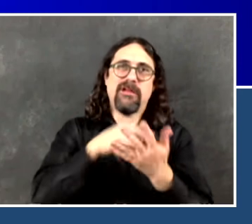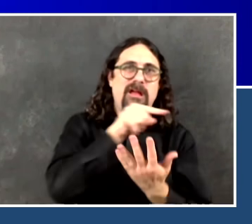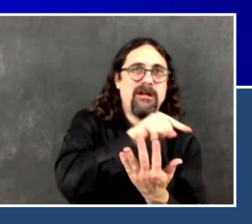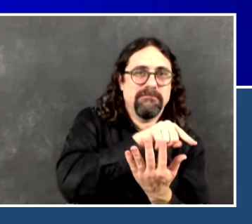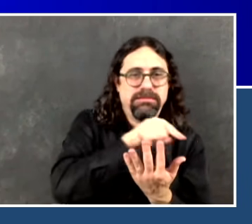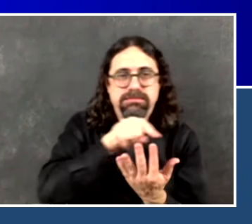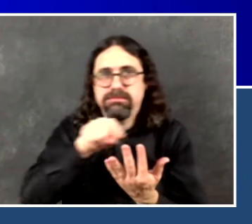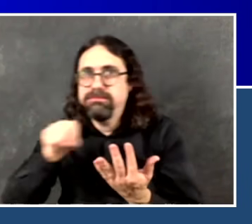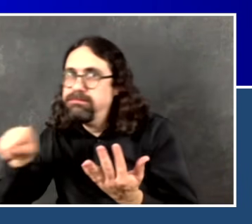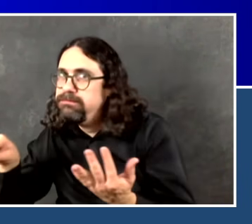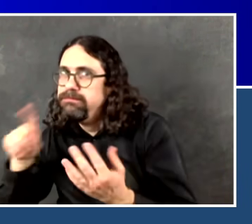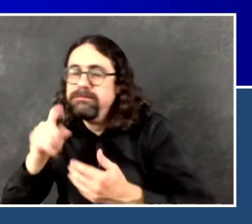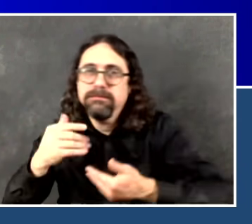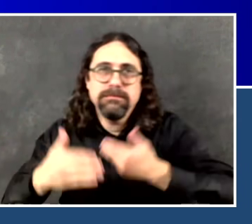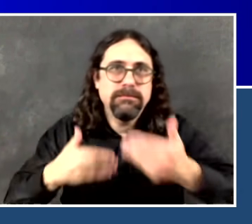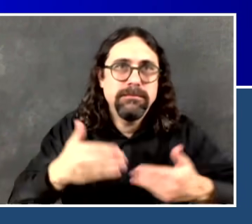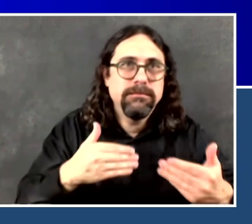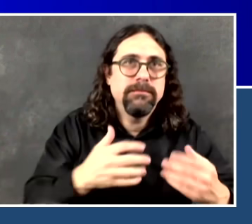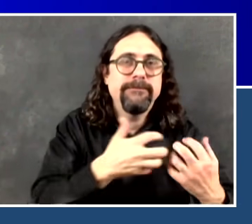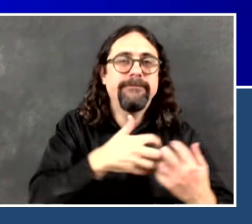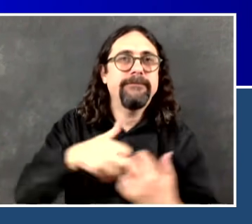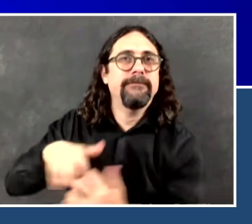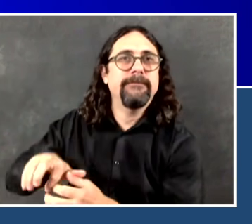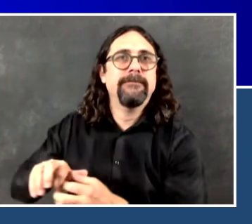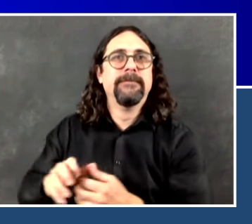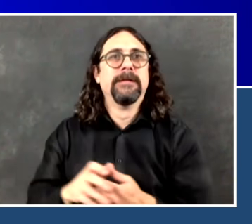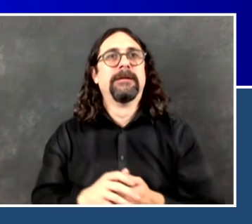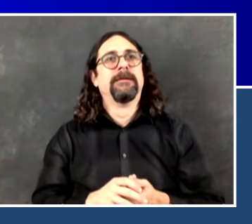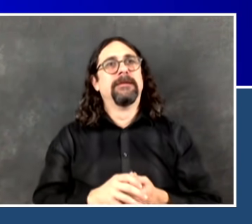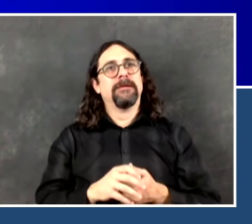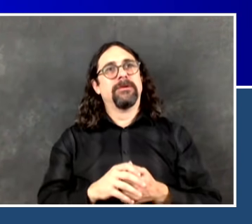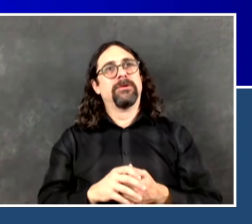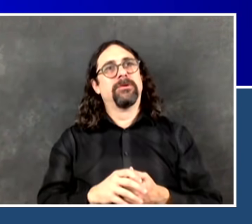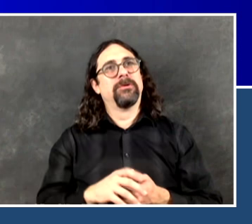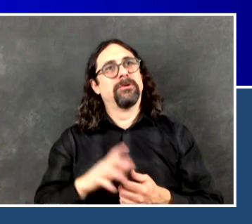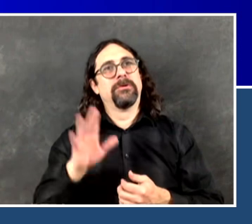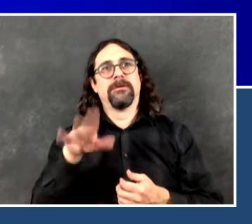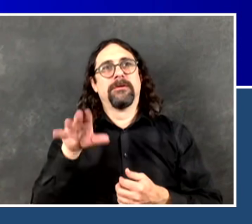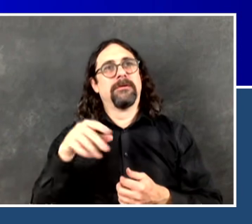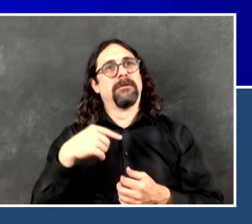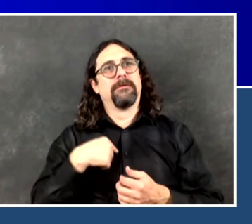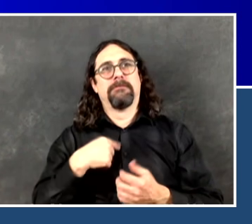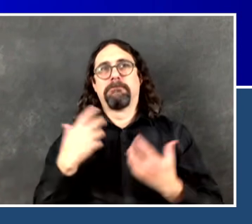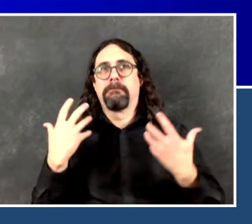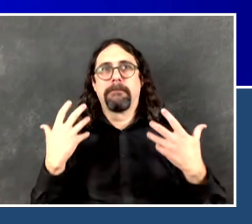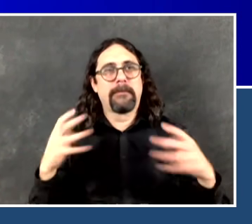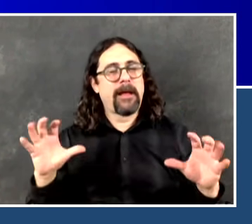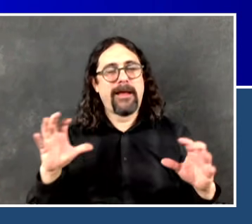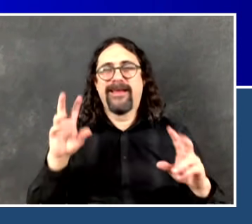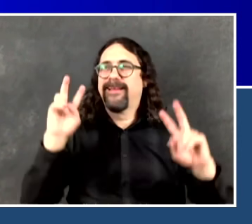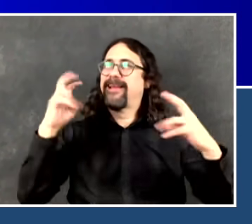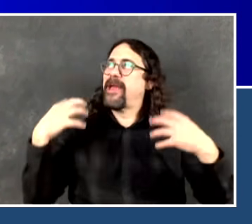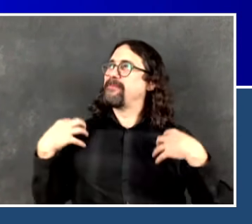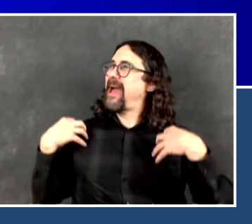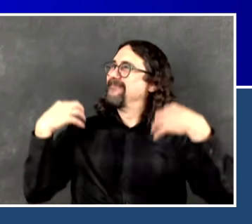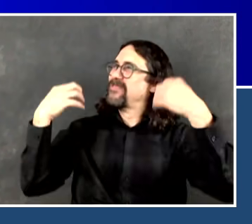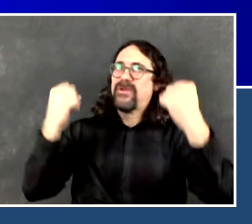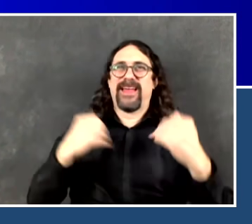E WHA AVE FUNCTIONING CITY. WE DON'T JUST NEED A RECOVERY. WENE ED A TRANSFORMATION. WE NEED TO GO